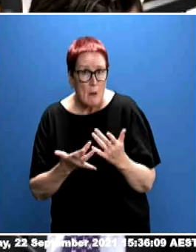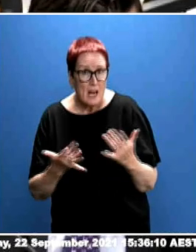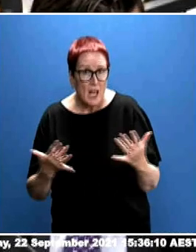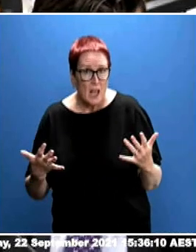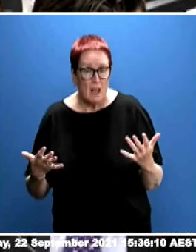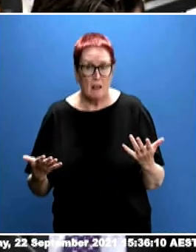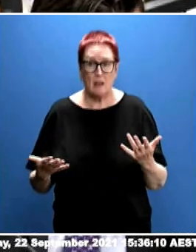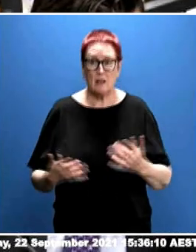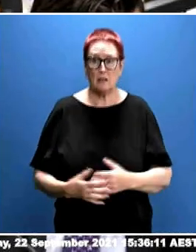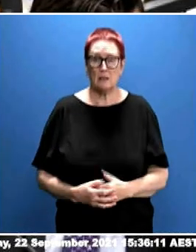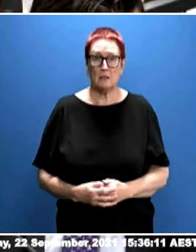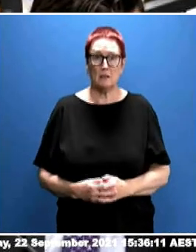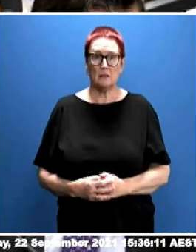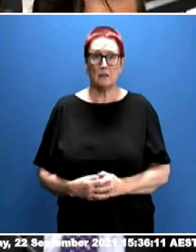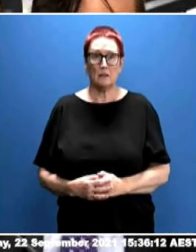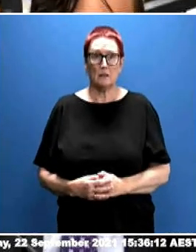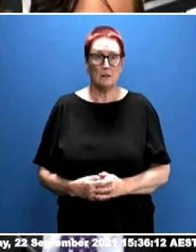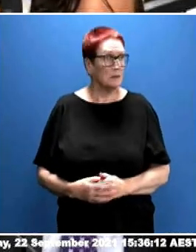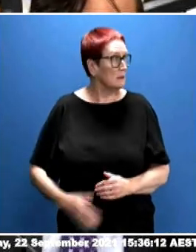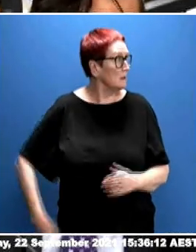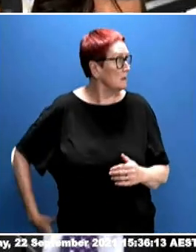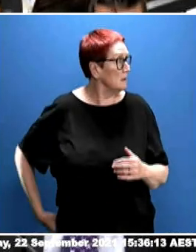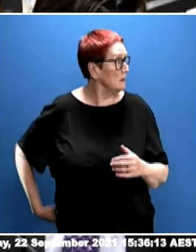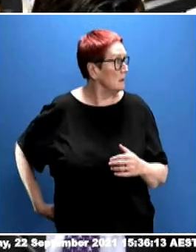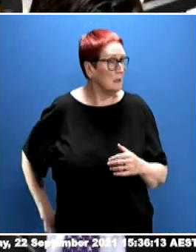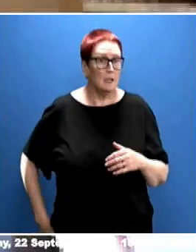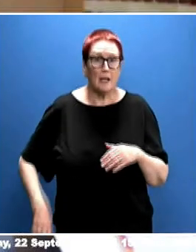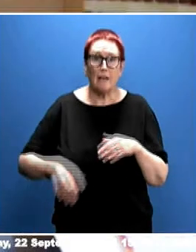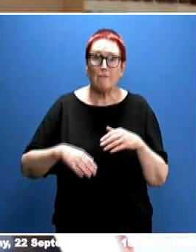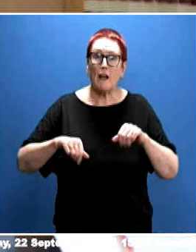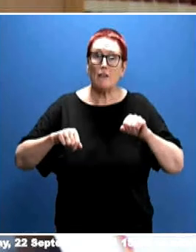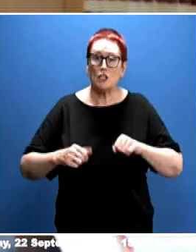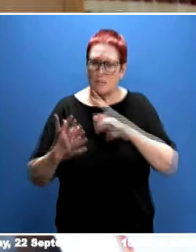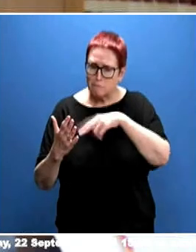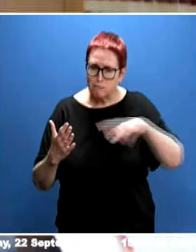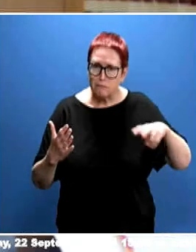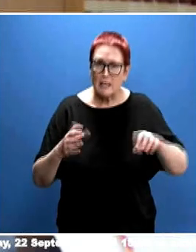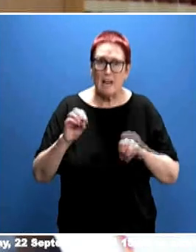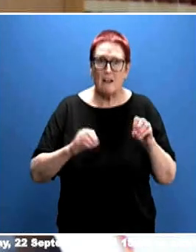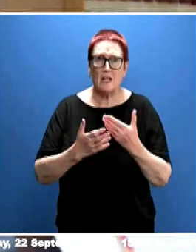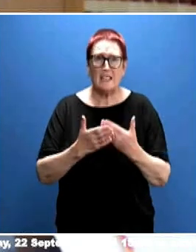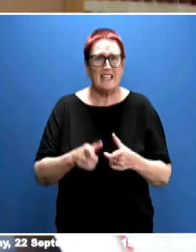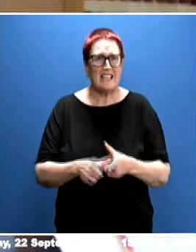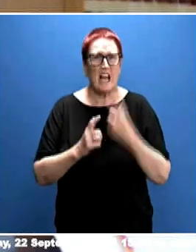I notice the chair is looking through the evaluation report. I think some of this can be difficult to obtain noting, of course, that children